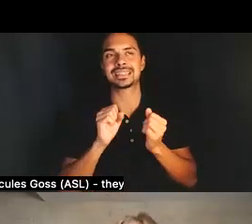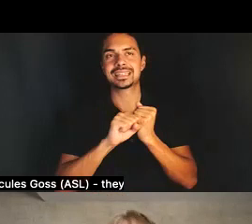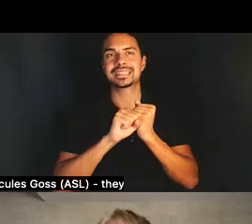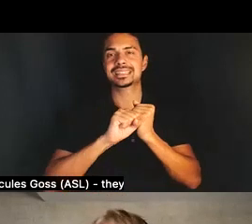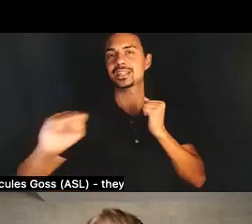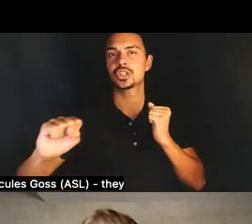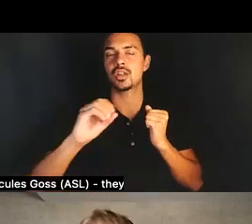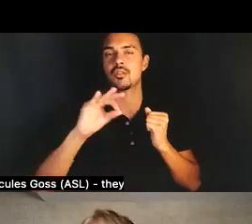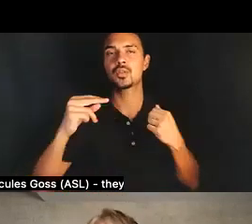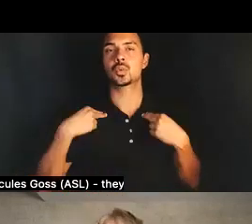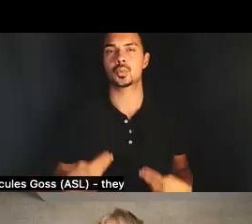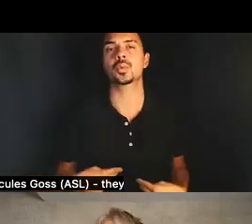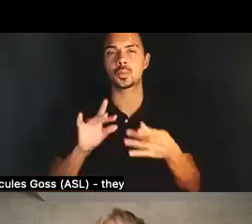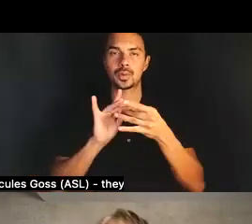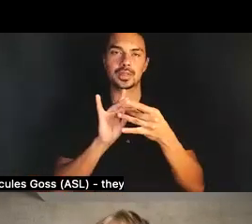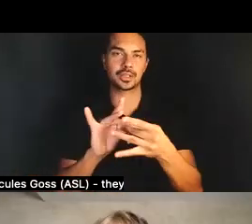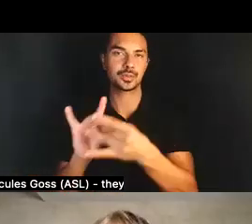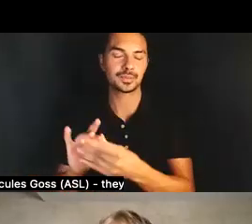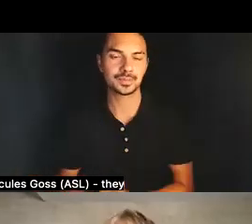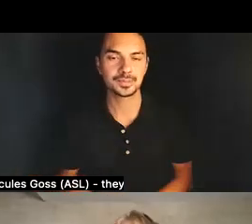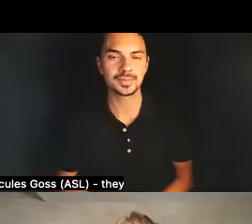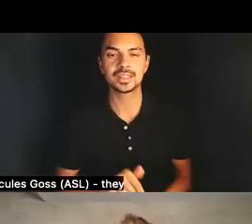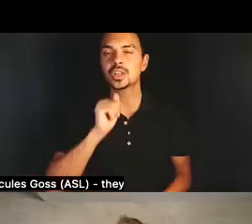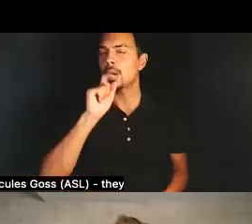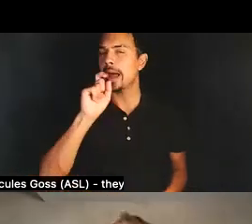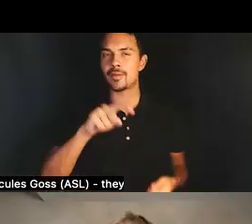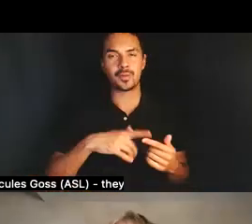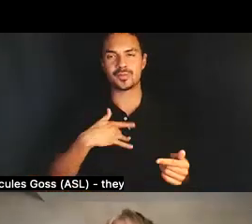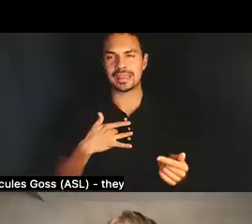of human relationships, right? And